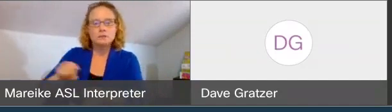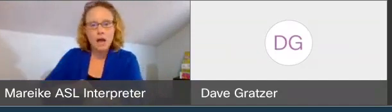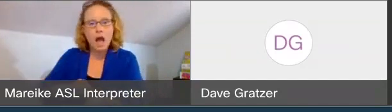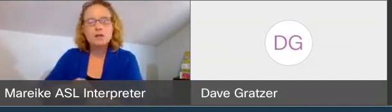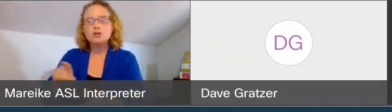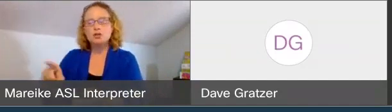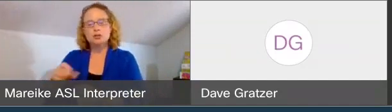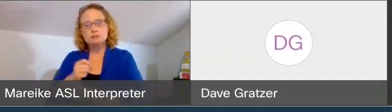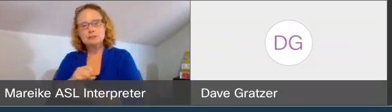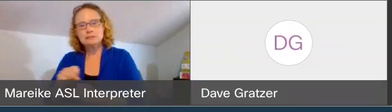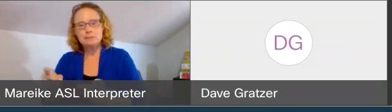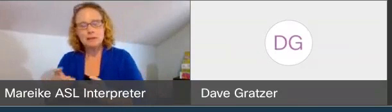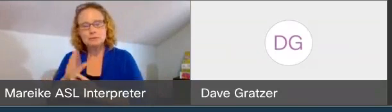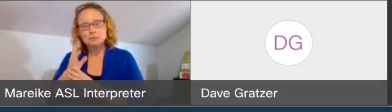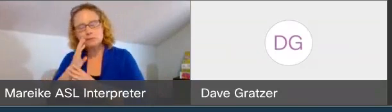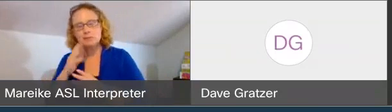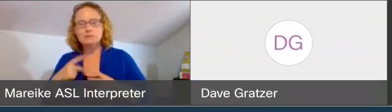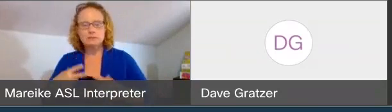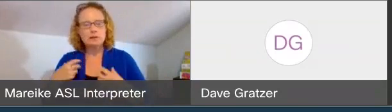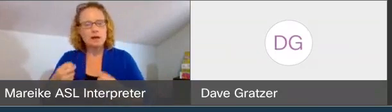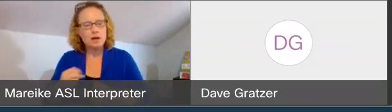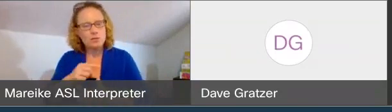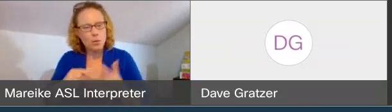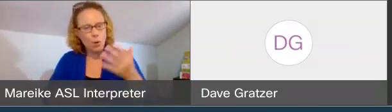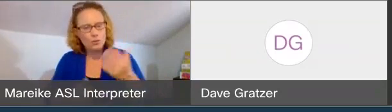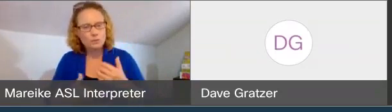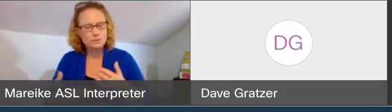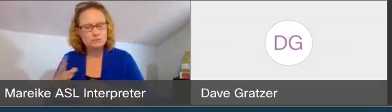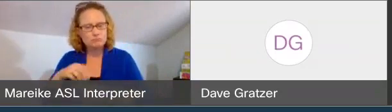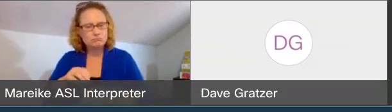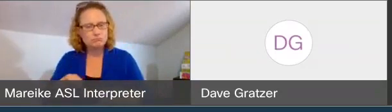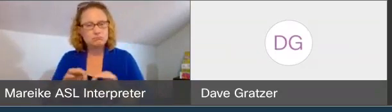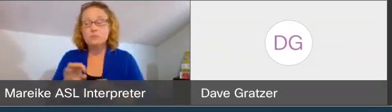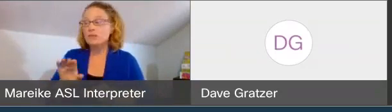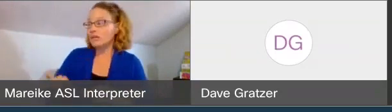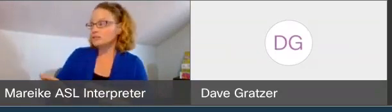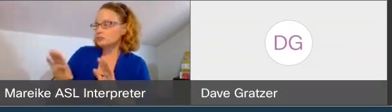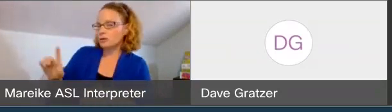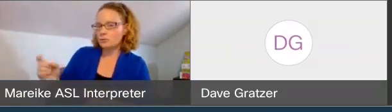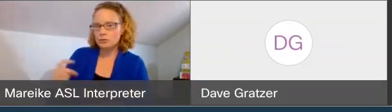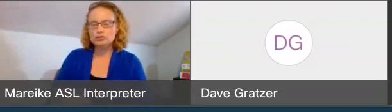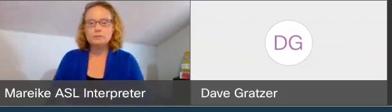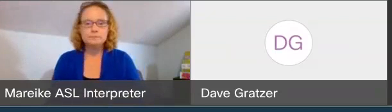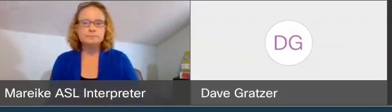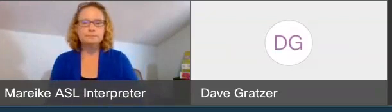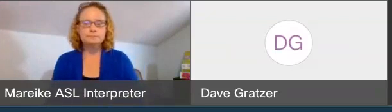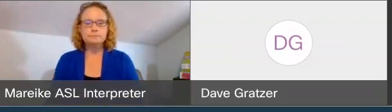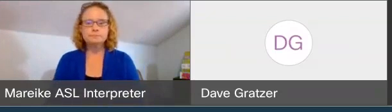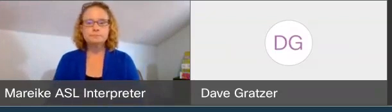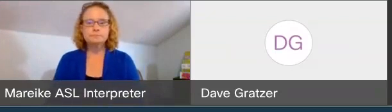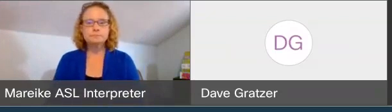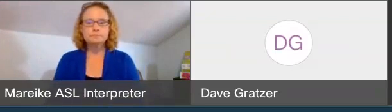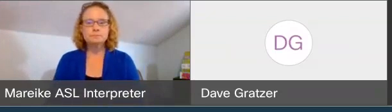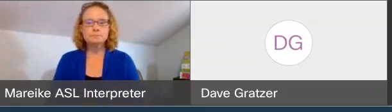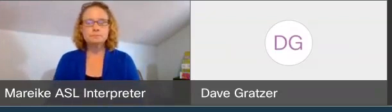at sort of that whole physical health side. - That's a great question. And it'd be interesting